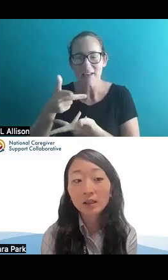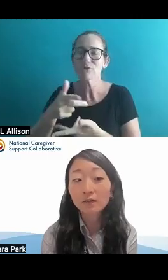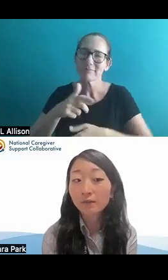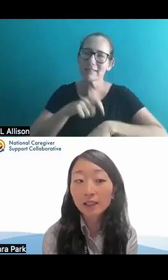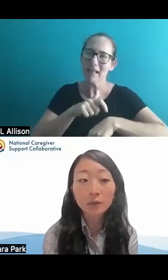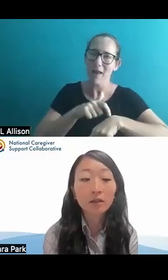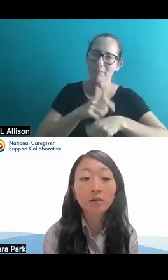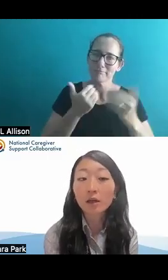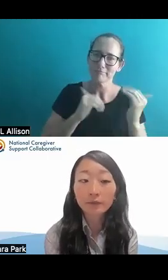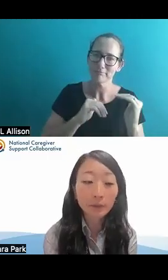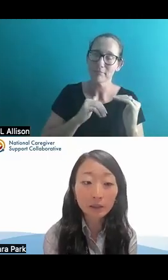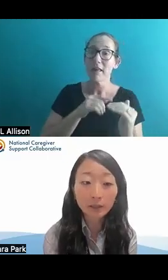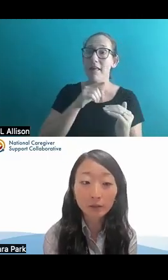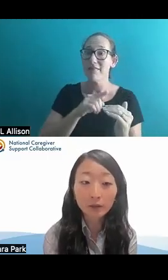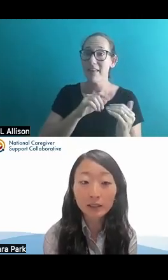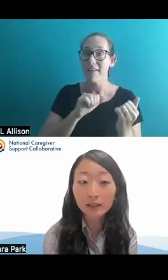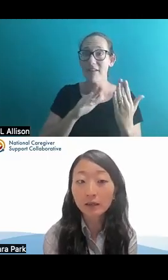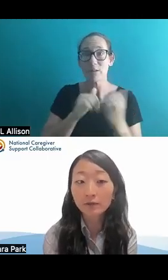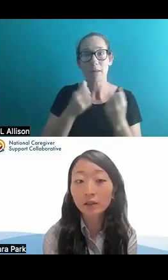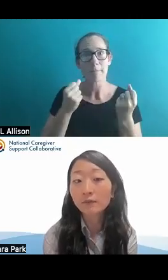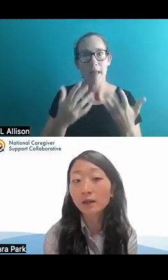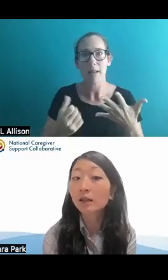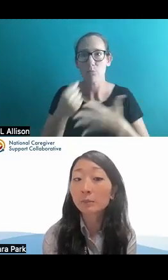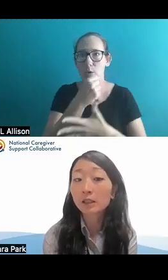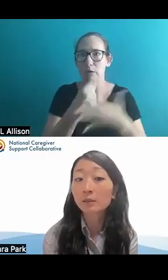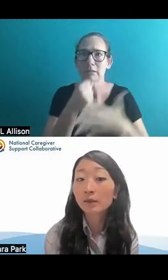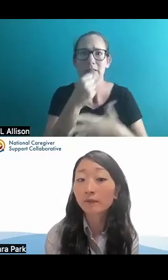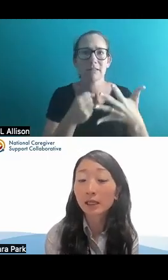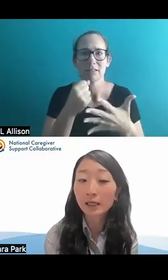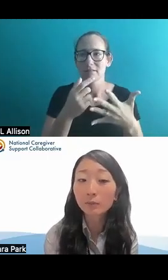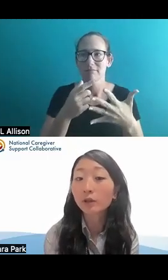They're faced with a lot of competing priorities to cover in a very limited amount of time with